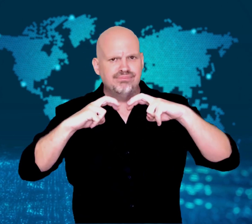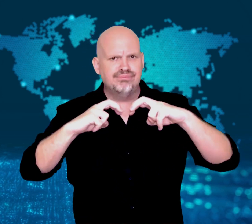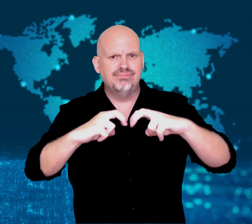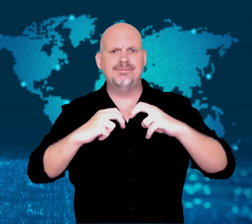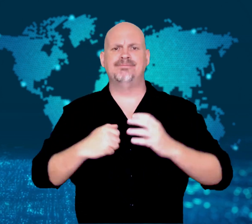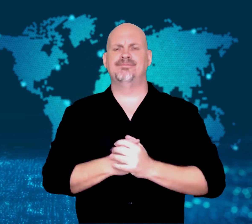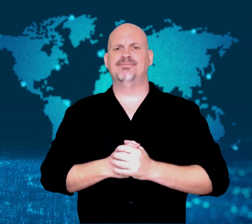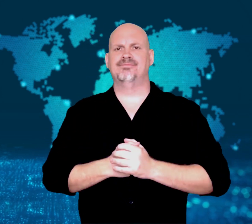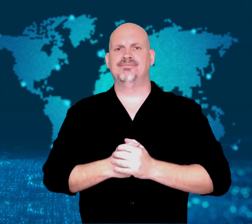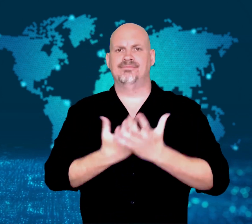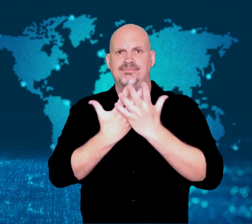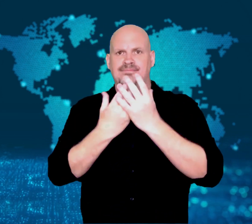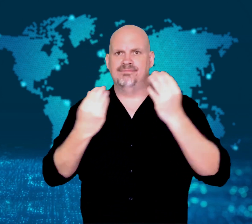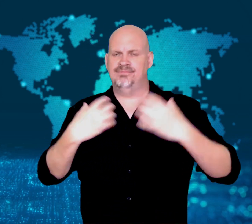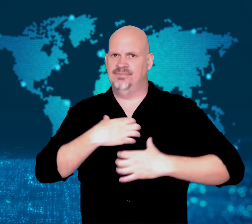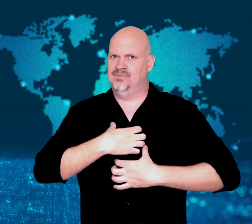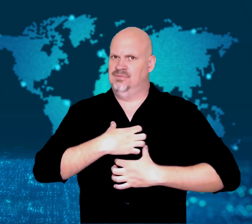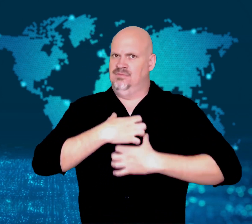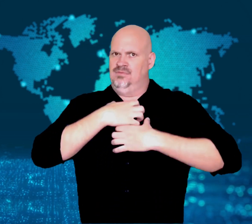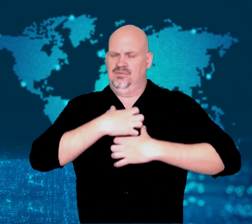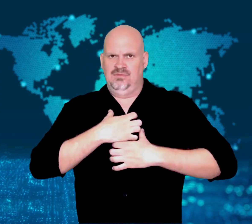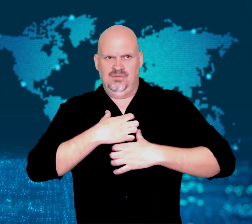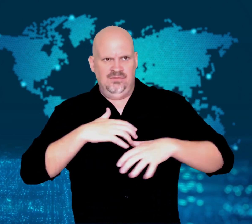could have happened.